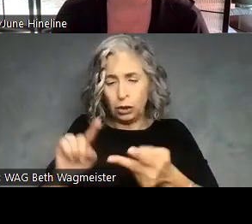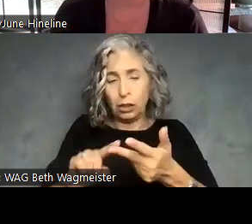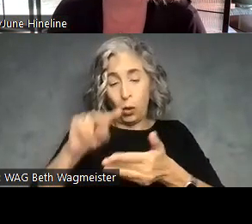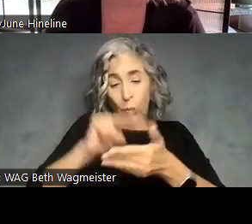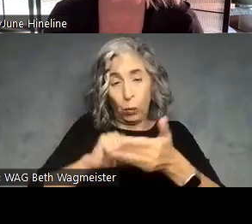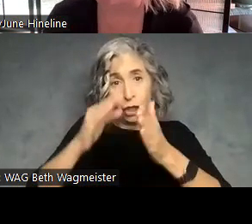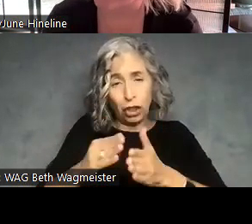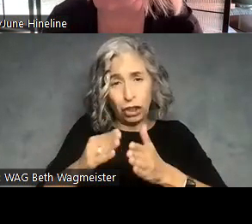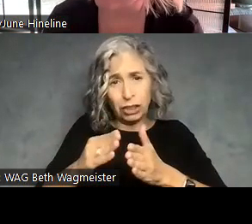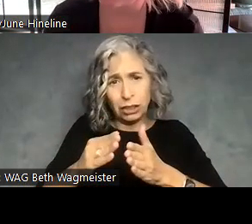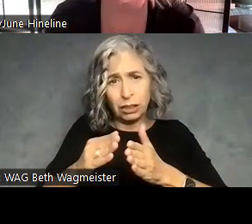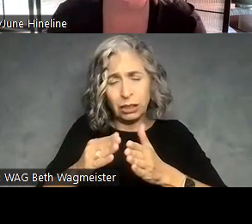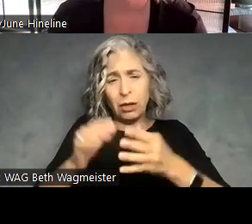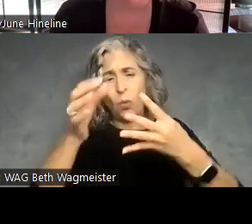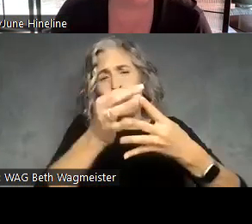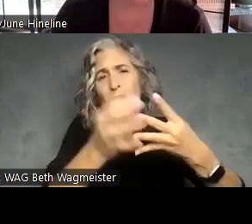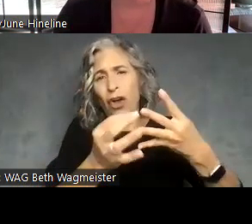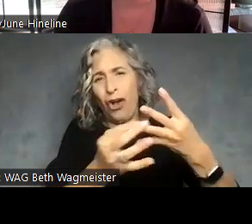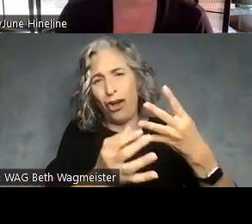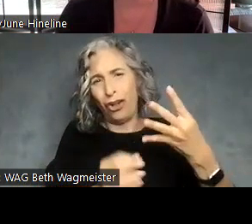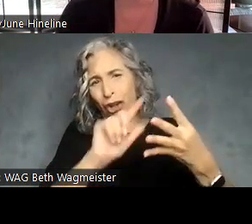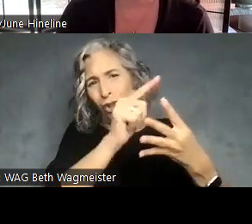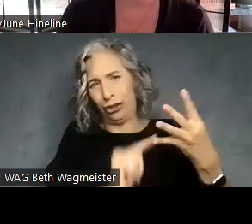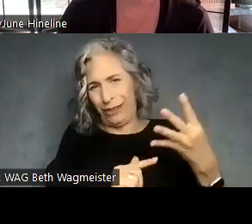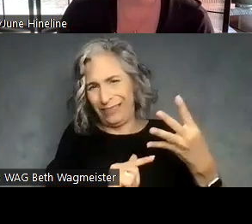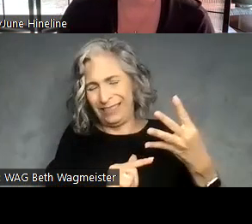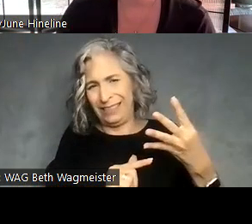is not great in this. So not all of our users are going to be able to distinguish this.